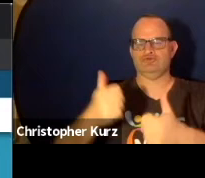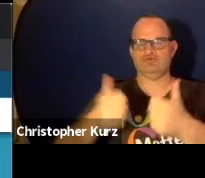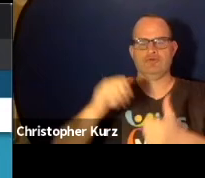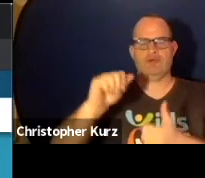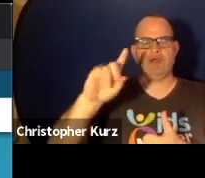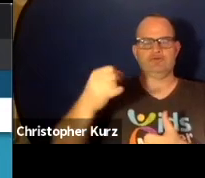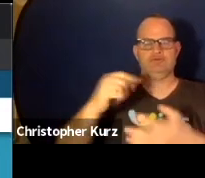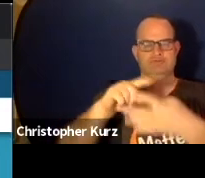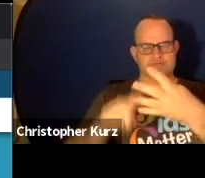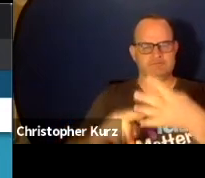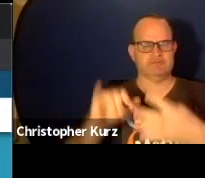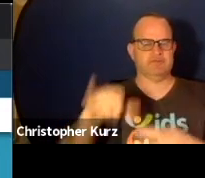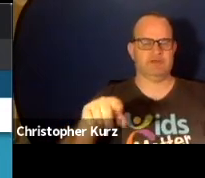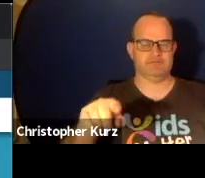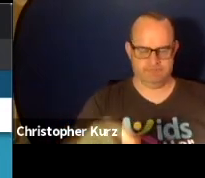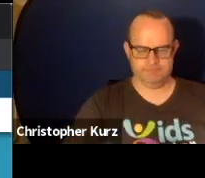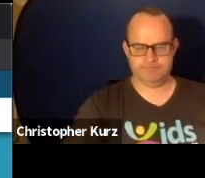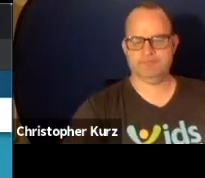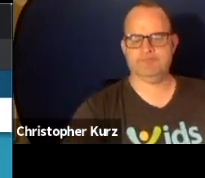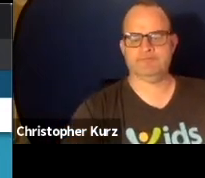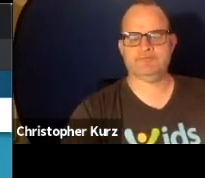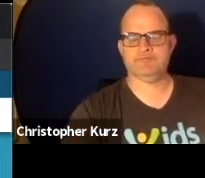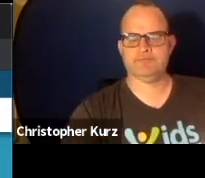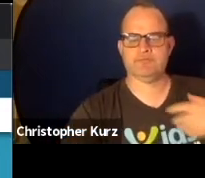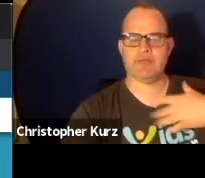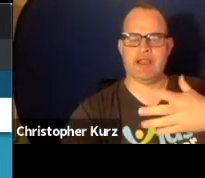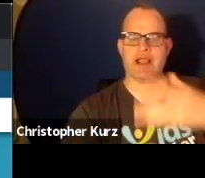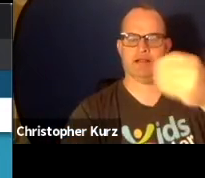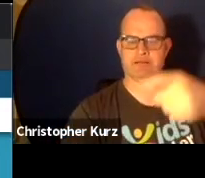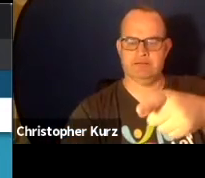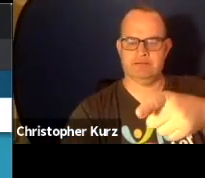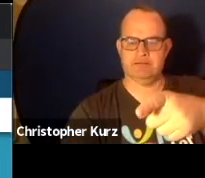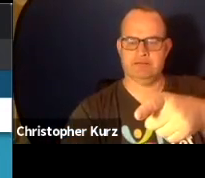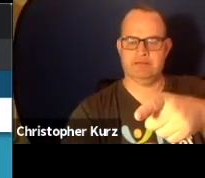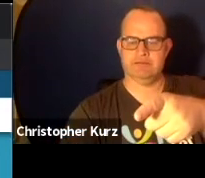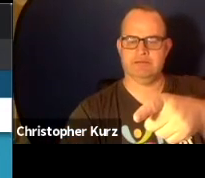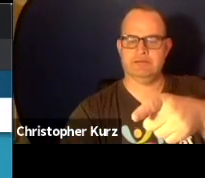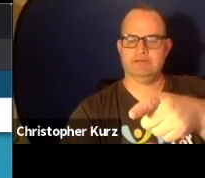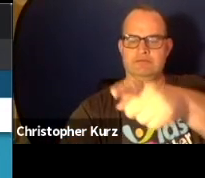Here we don't put "Sign Language." Just to try to keep everything